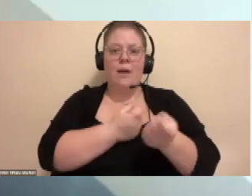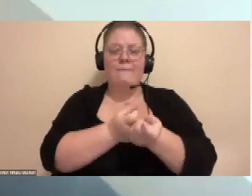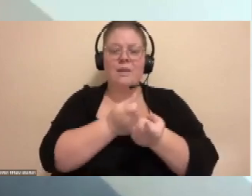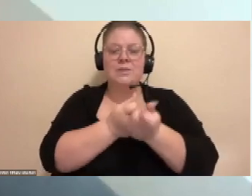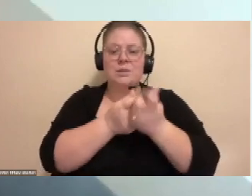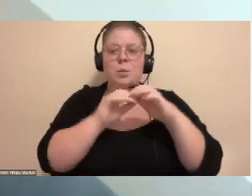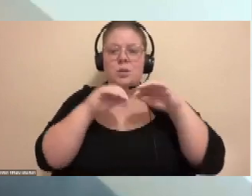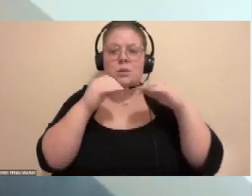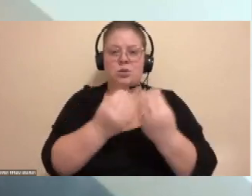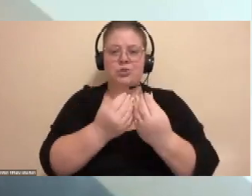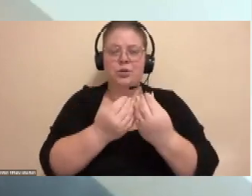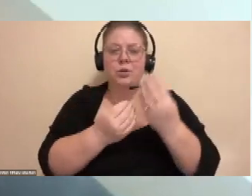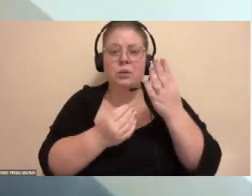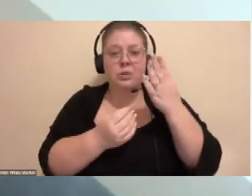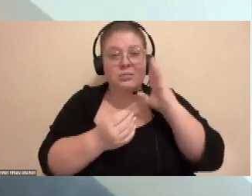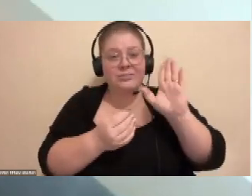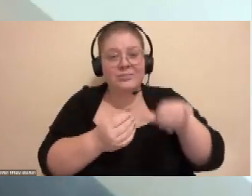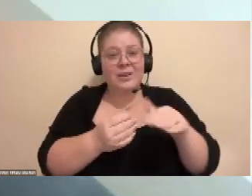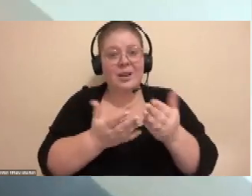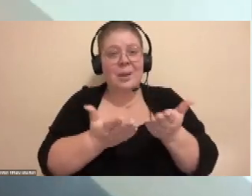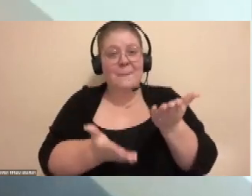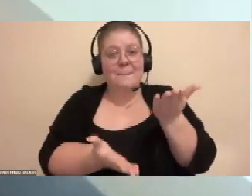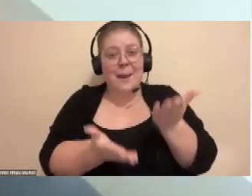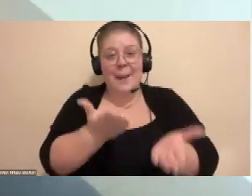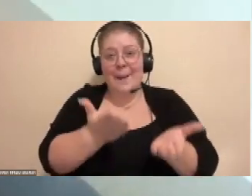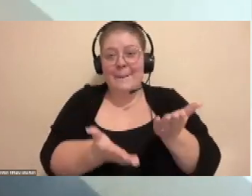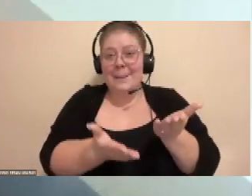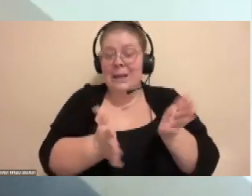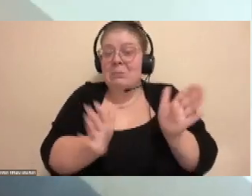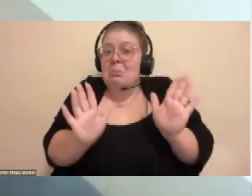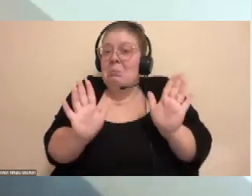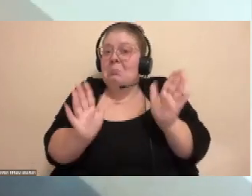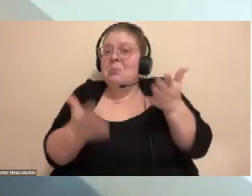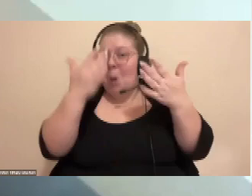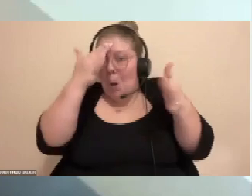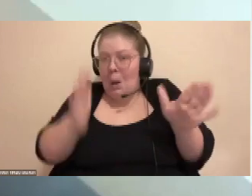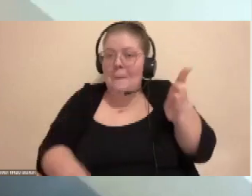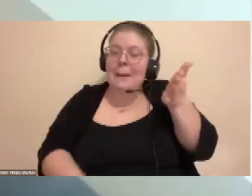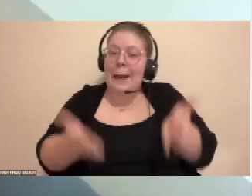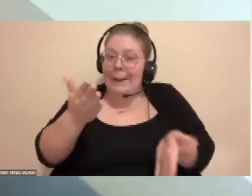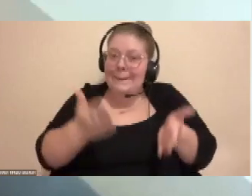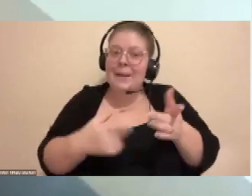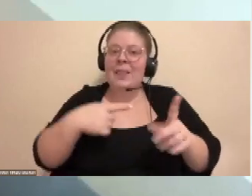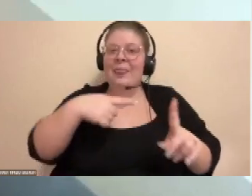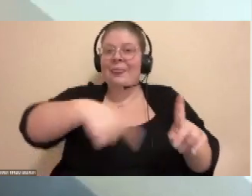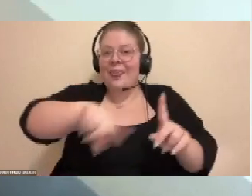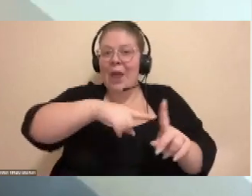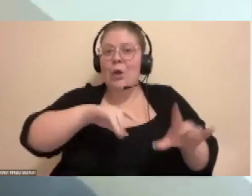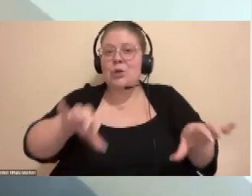Actually, they might, we don't know. They might be doing a good job or might play